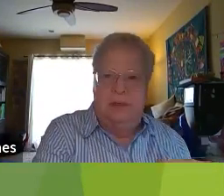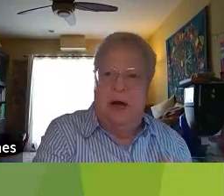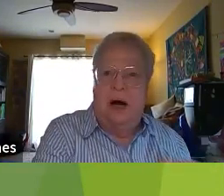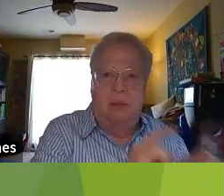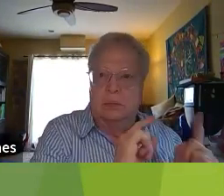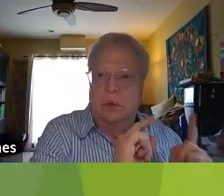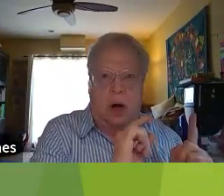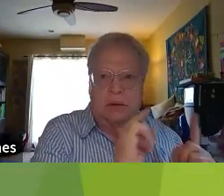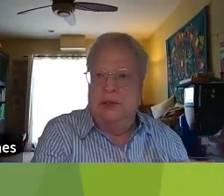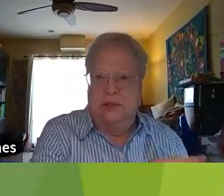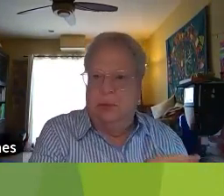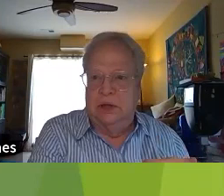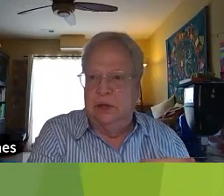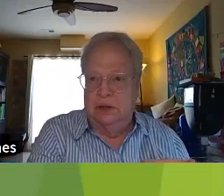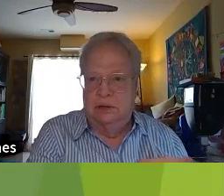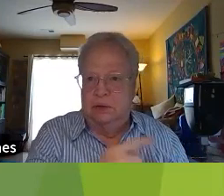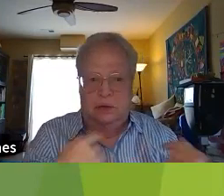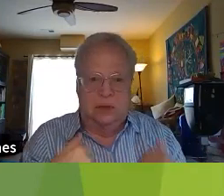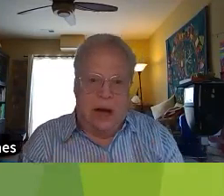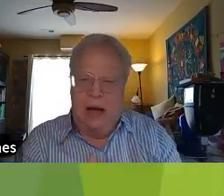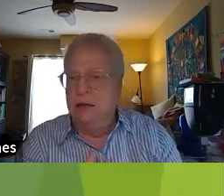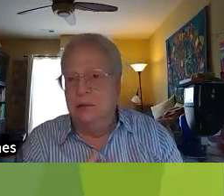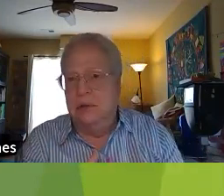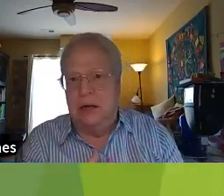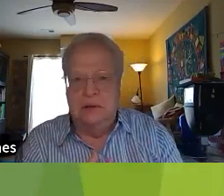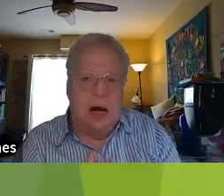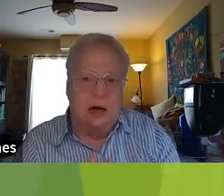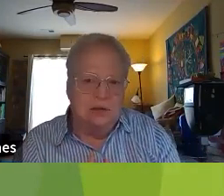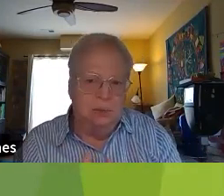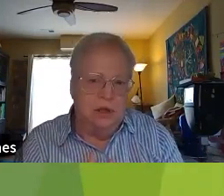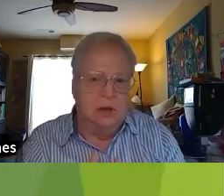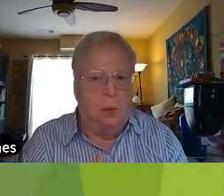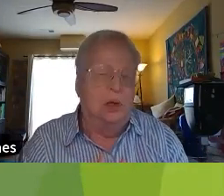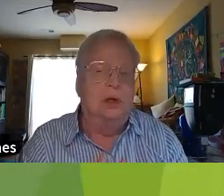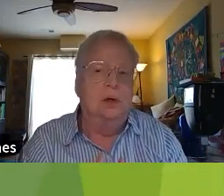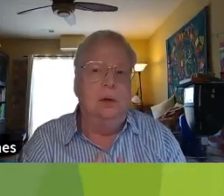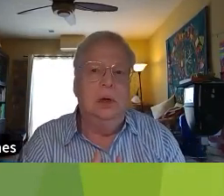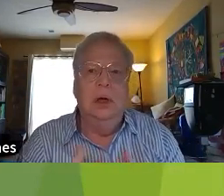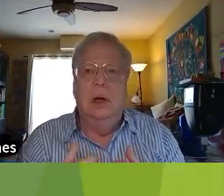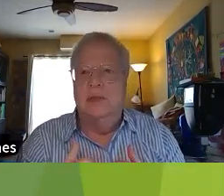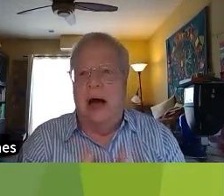with them on accessibility issues. That's not something that we do.